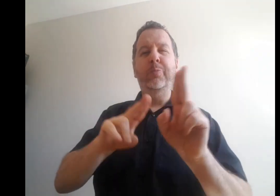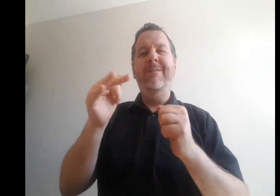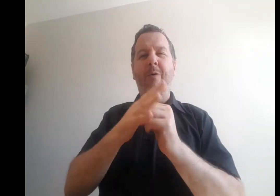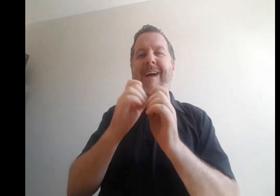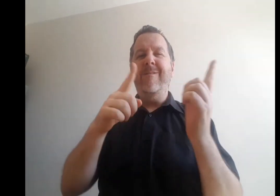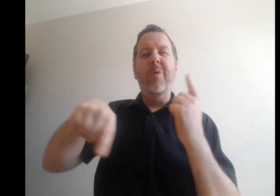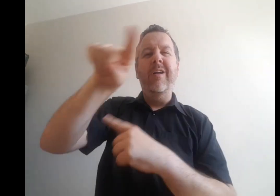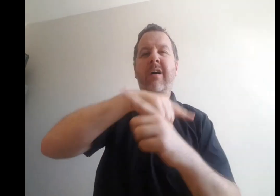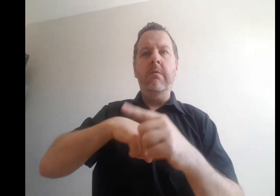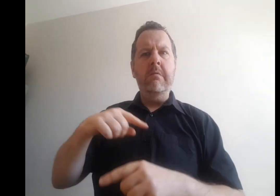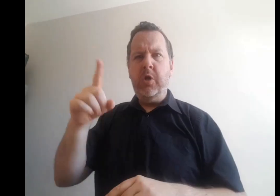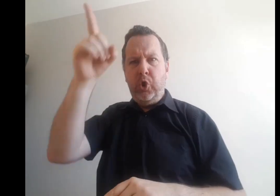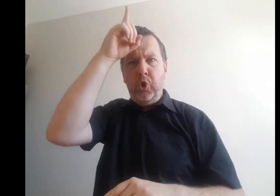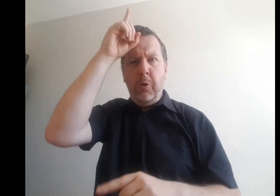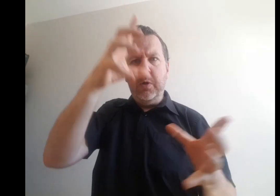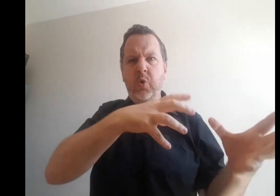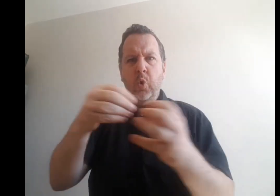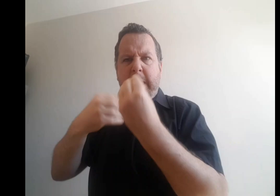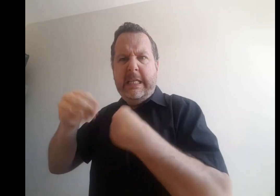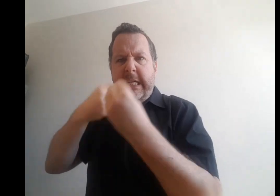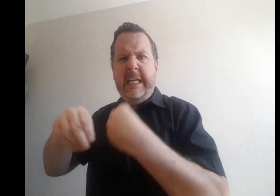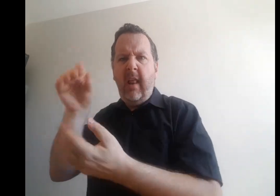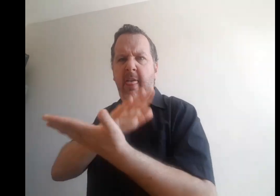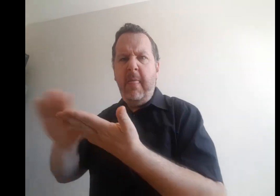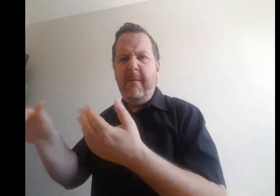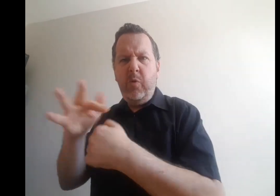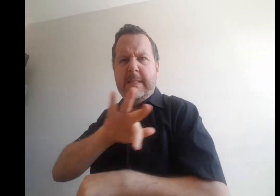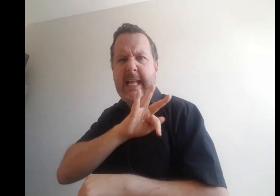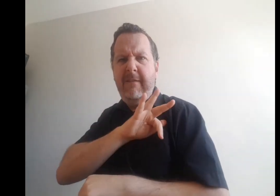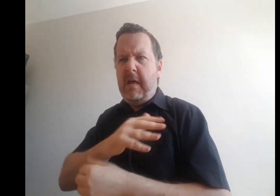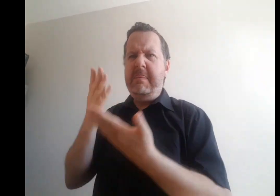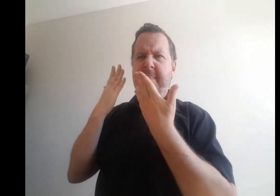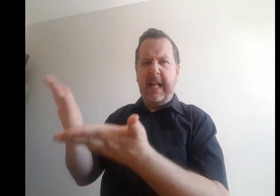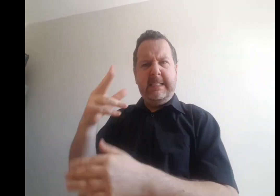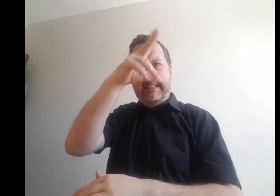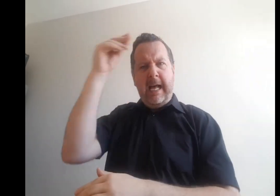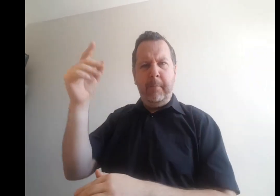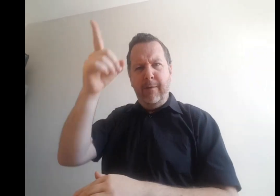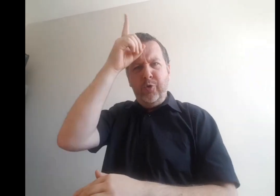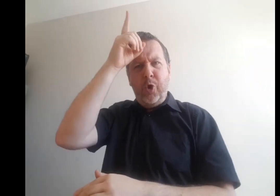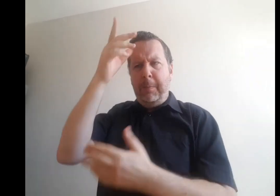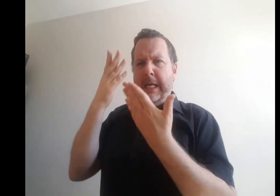And that's an example of the German mentality."